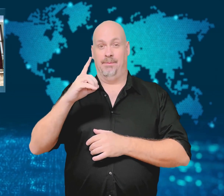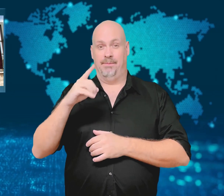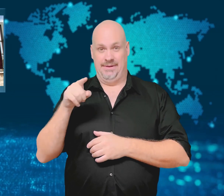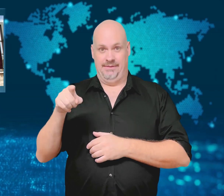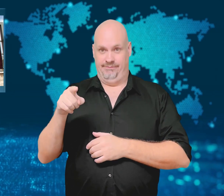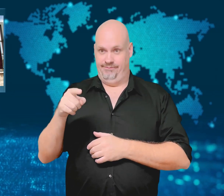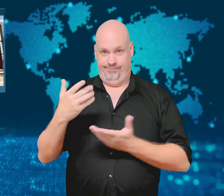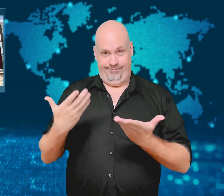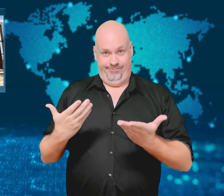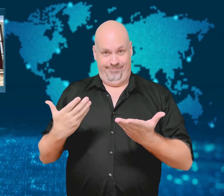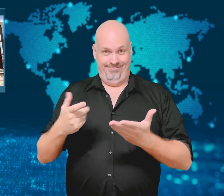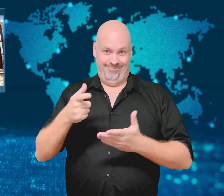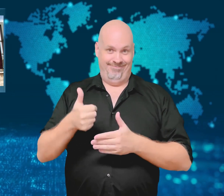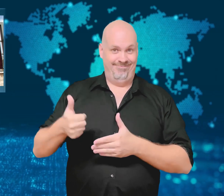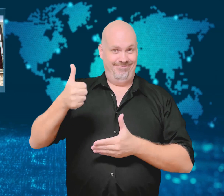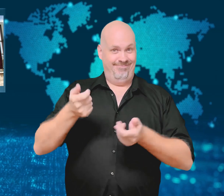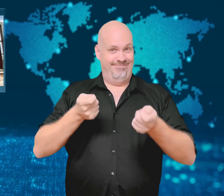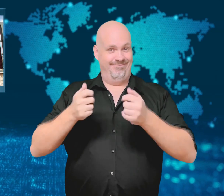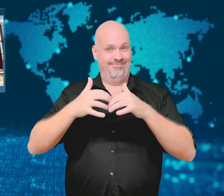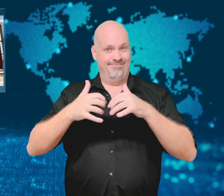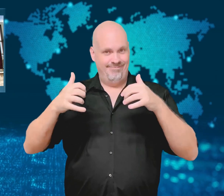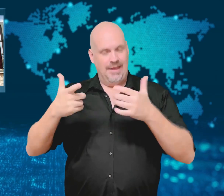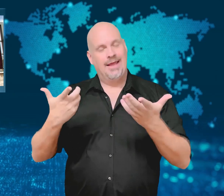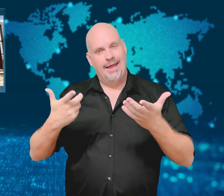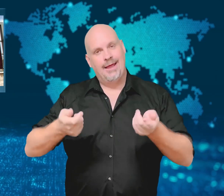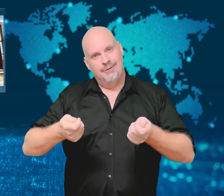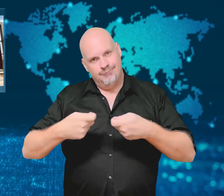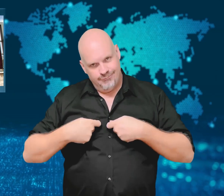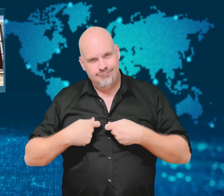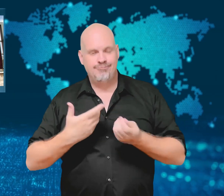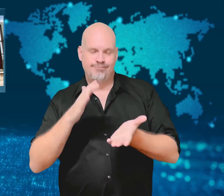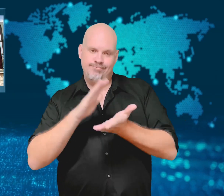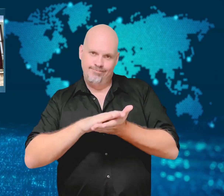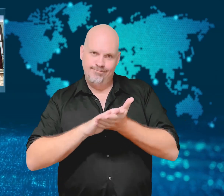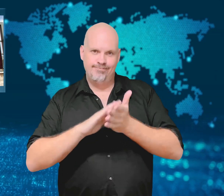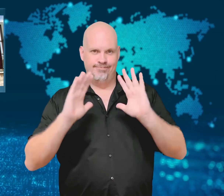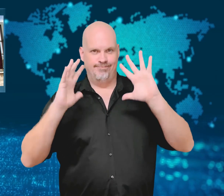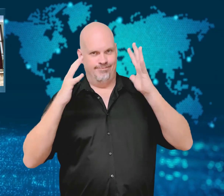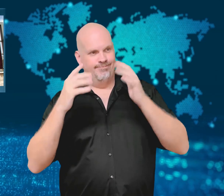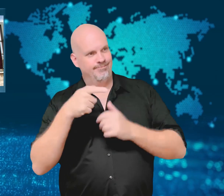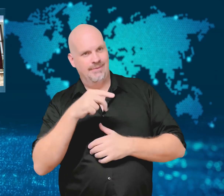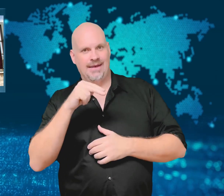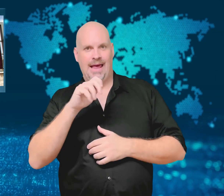on his victory saying he wished him success for